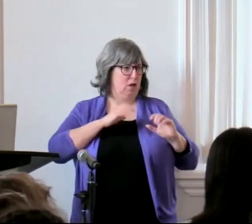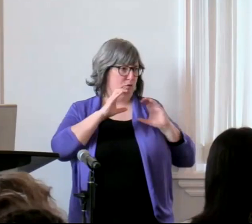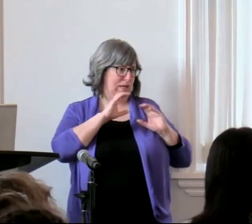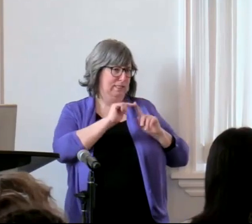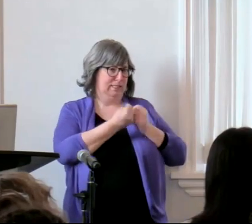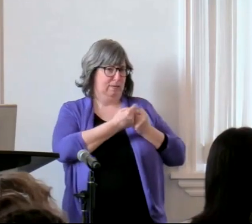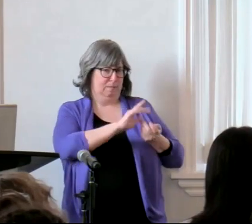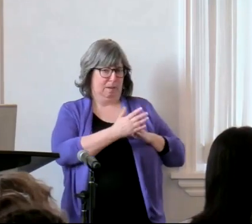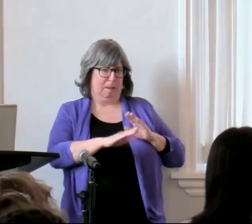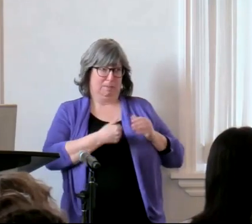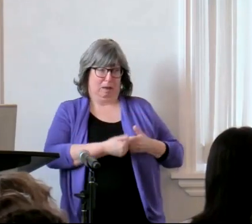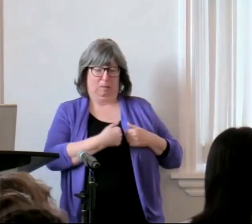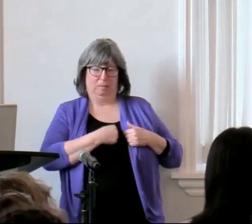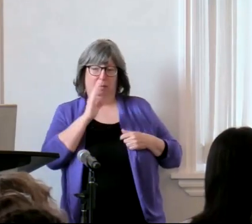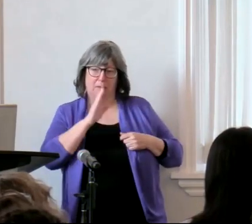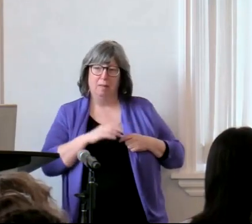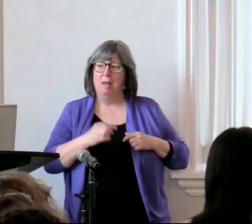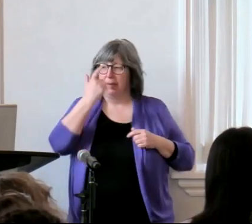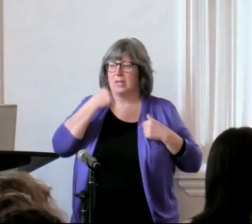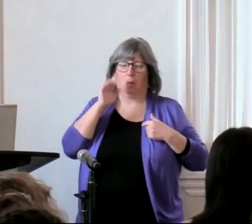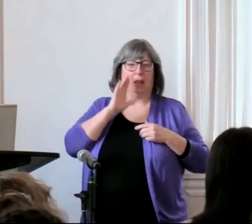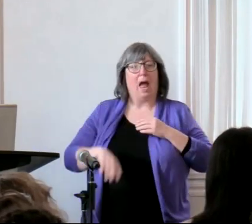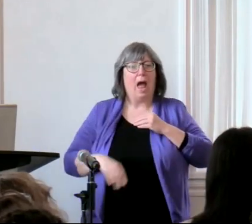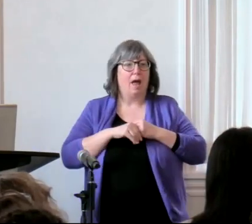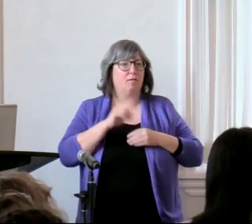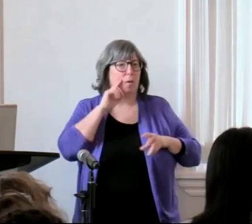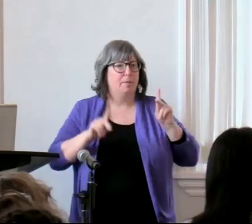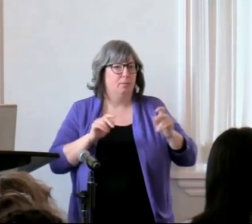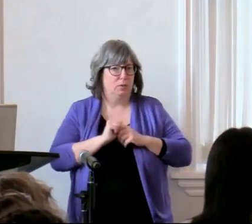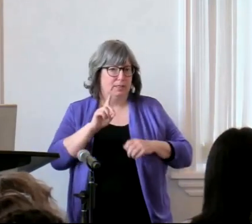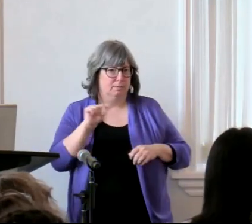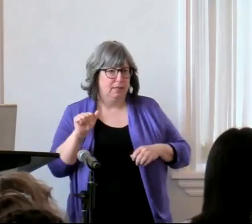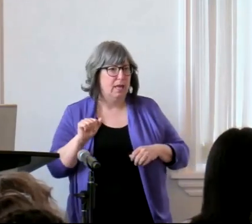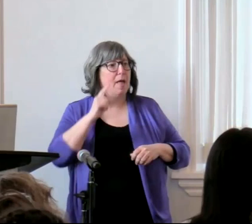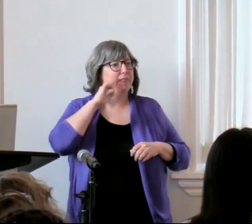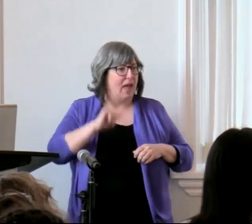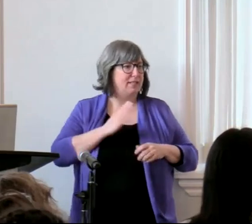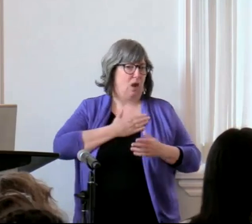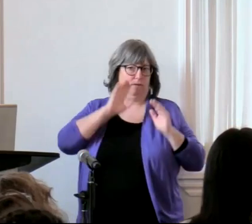is going to get upset with me because I am going to add for persons with disabilities because that is our focus.